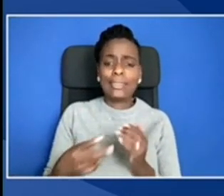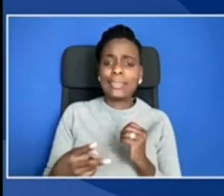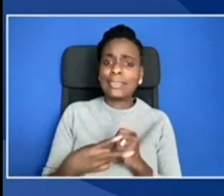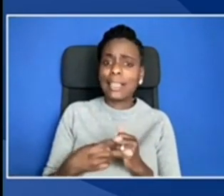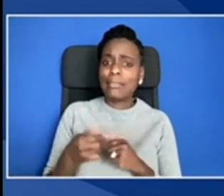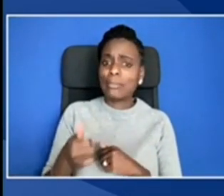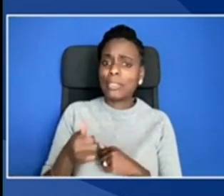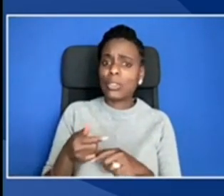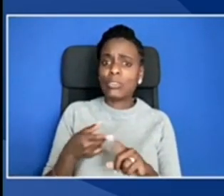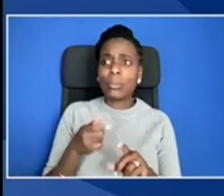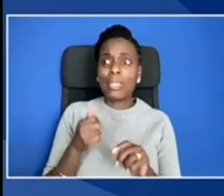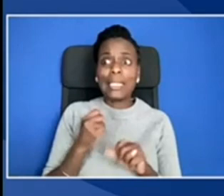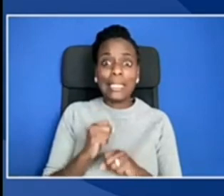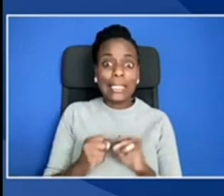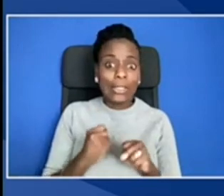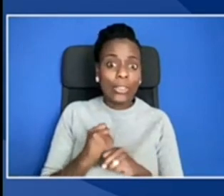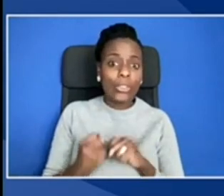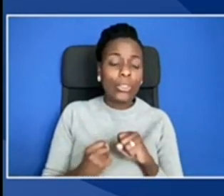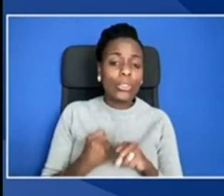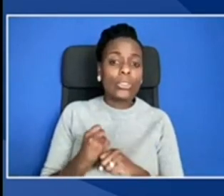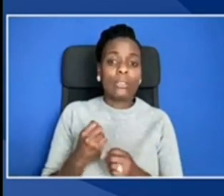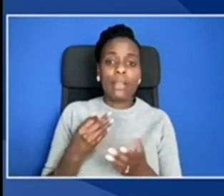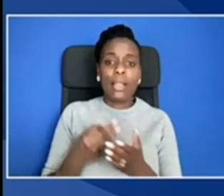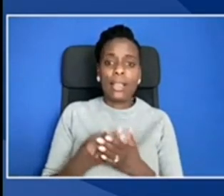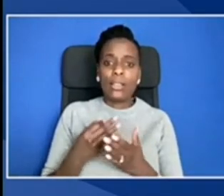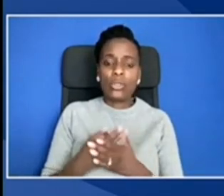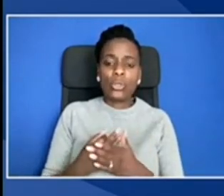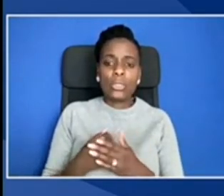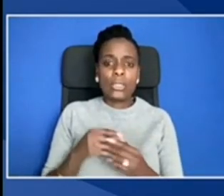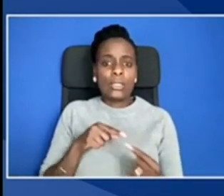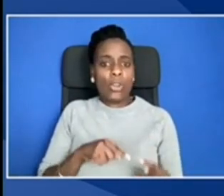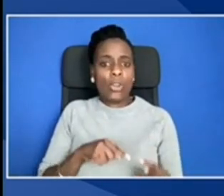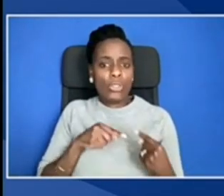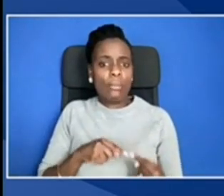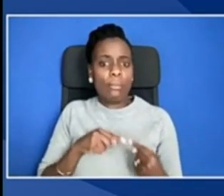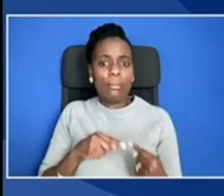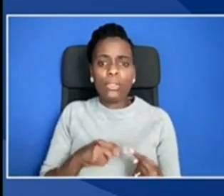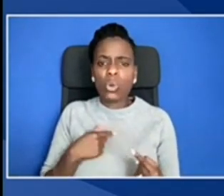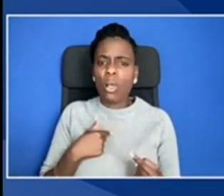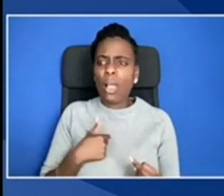hardship. And so I would discourage the Department from using the existing